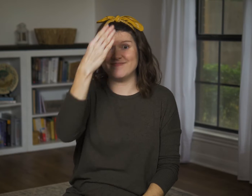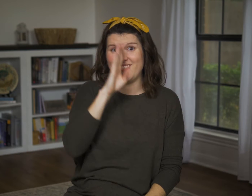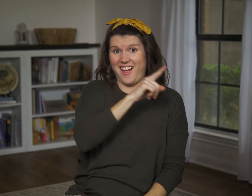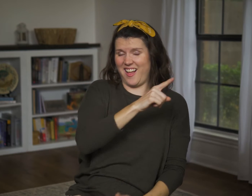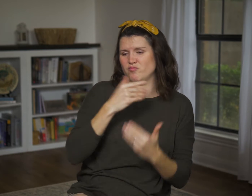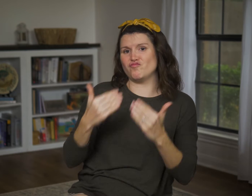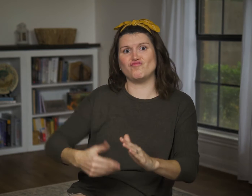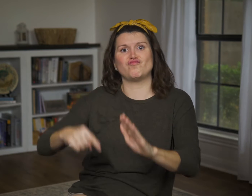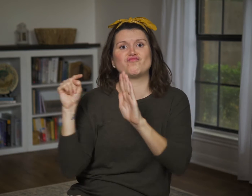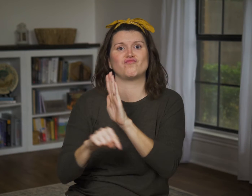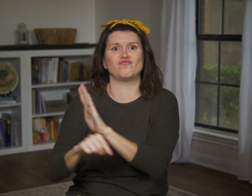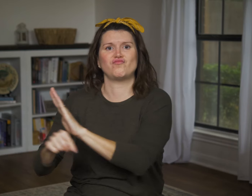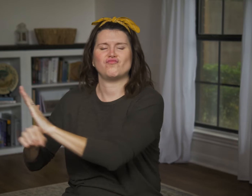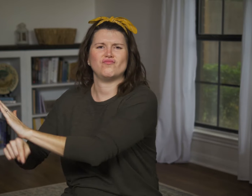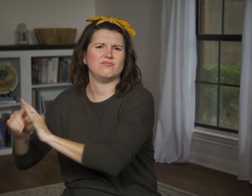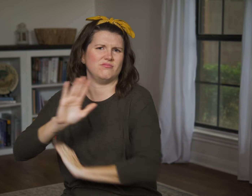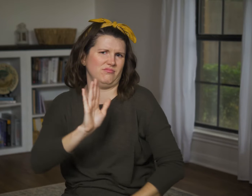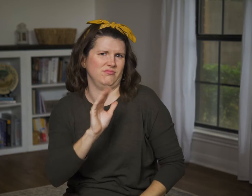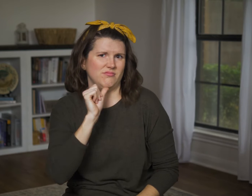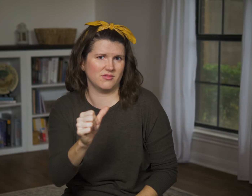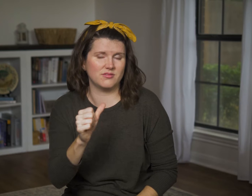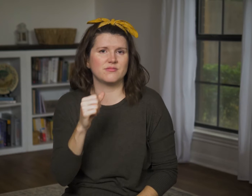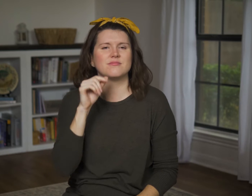God isn’t calling for the wholesale slaughter of Canaanites;